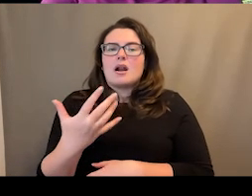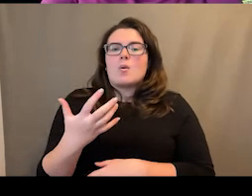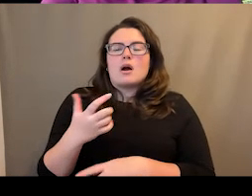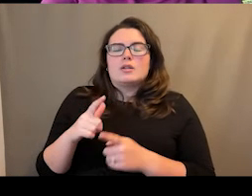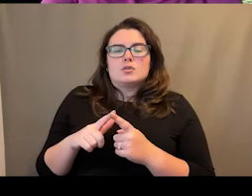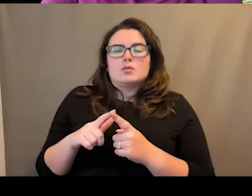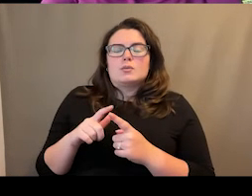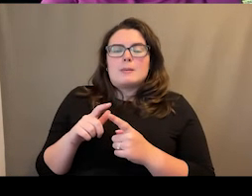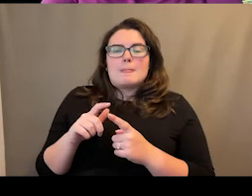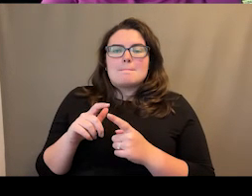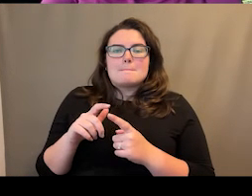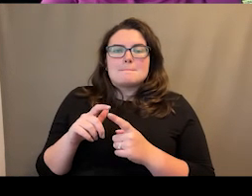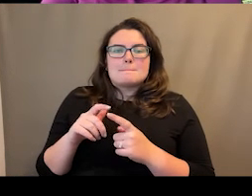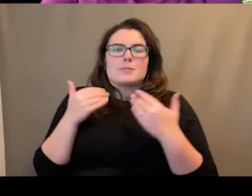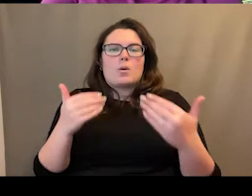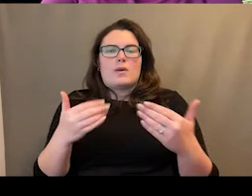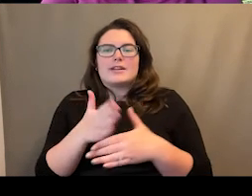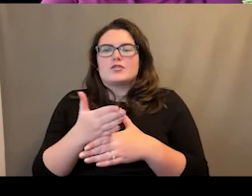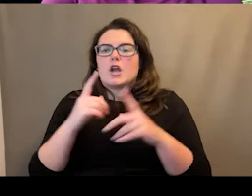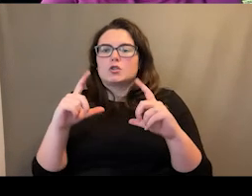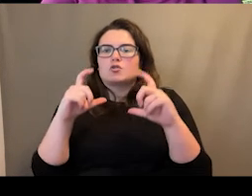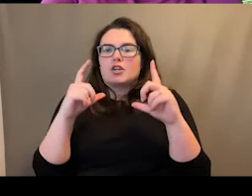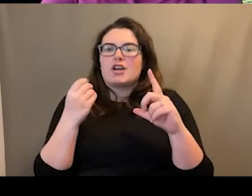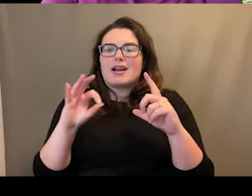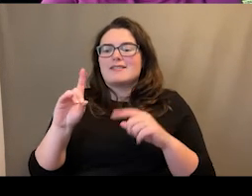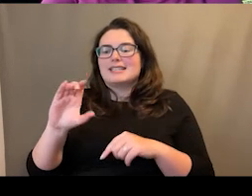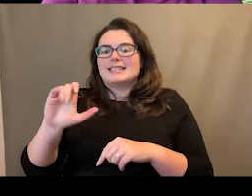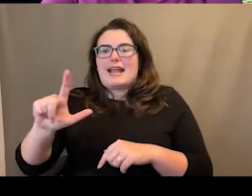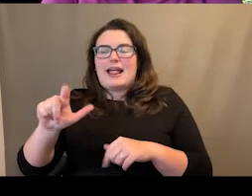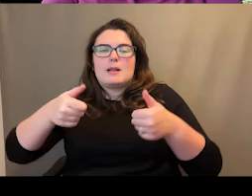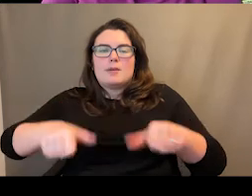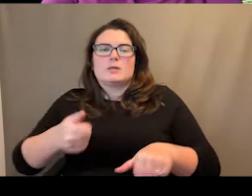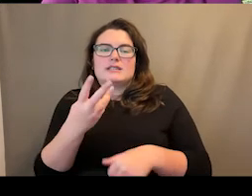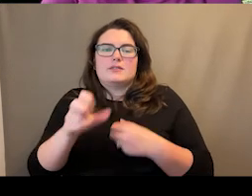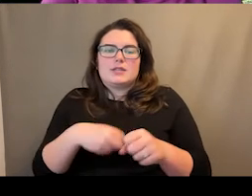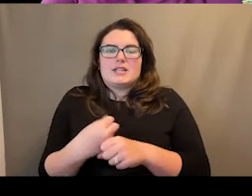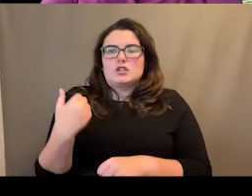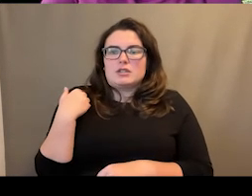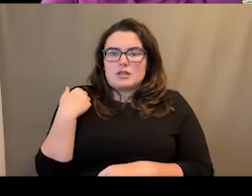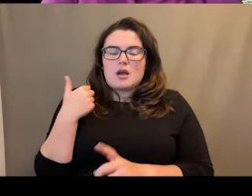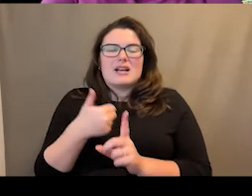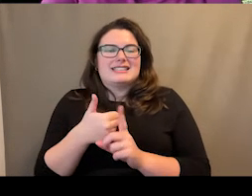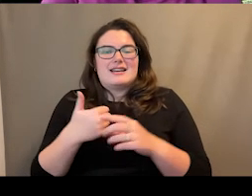a screenshot of a DCL that was posted a couple of years ago that had information